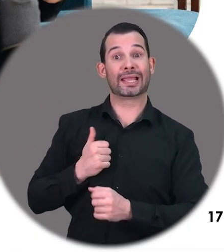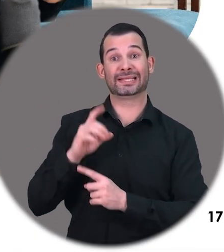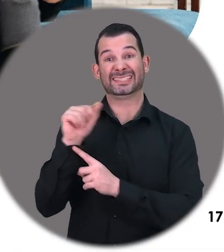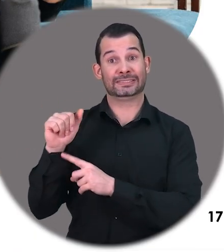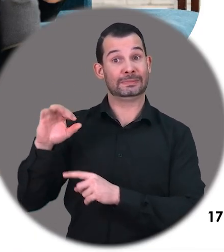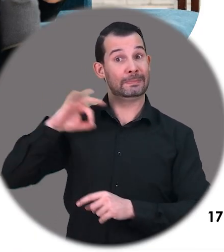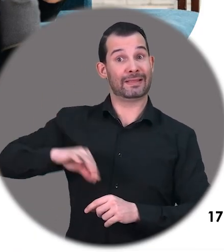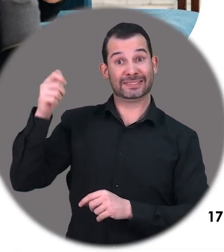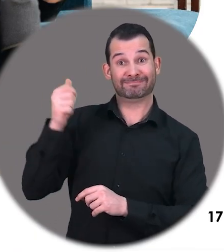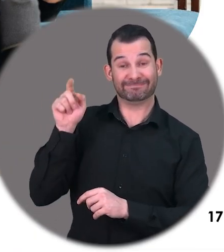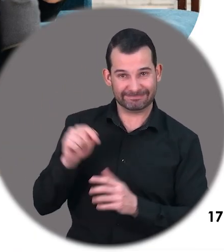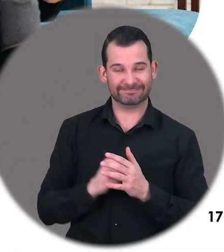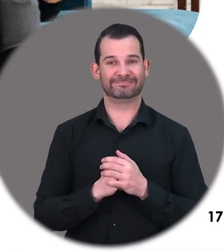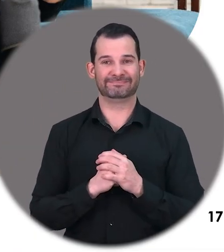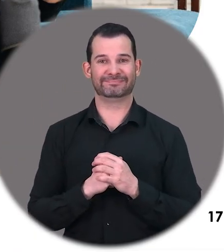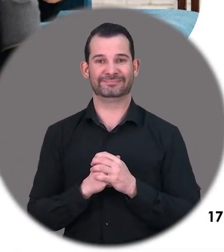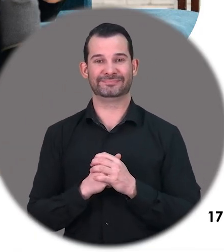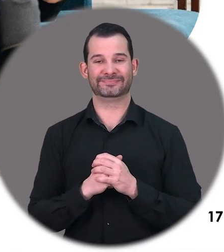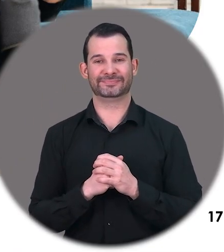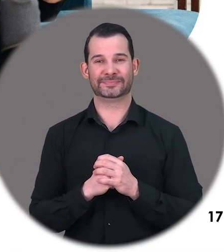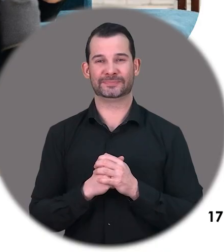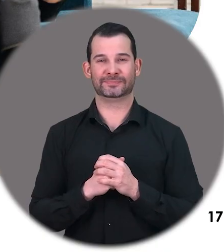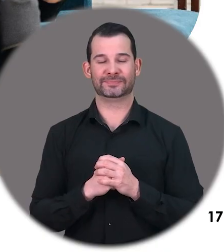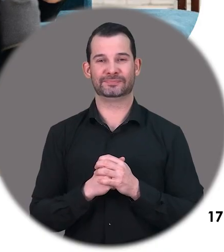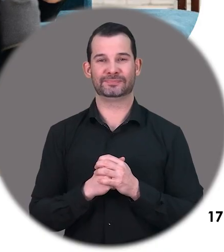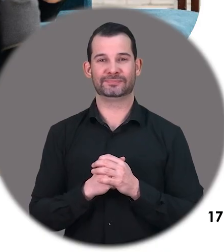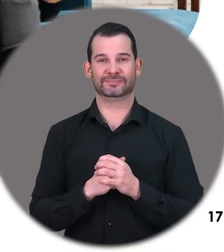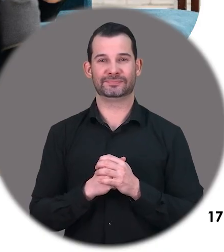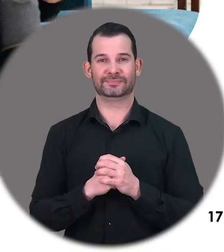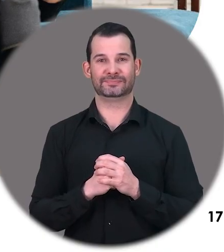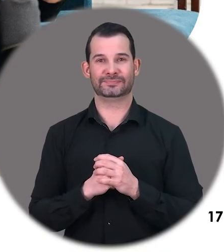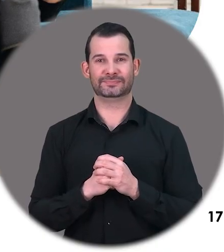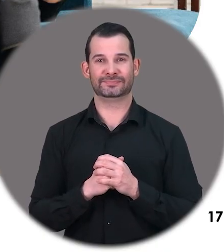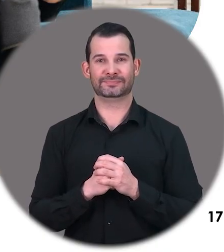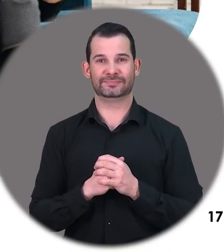and the new Canada Disability Benefit.